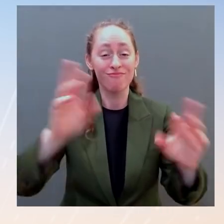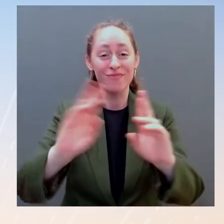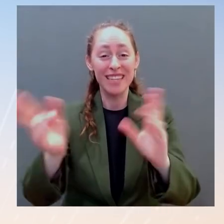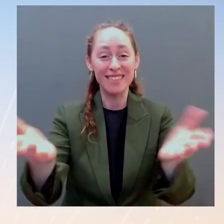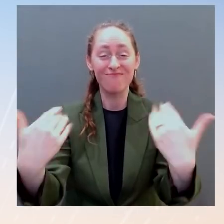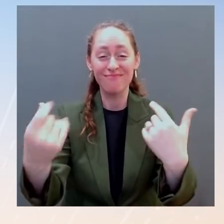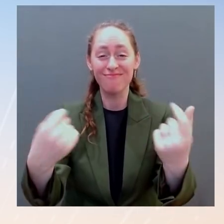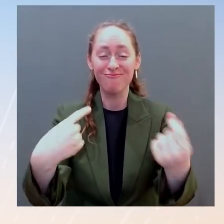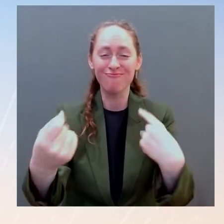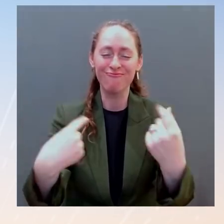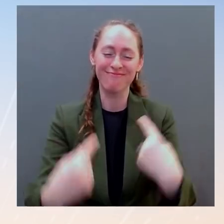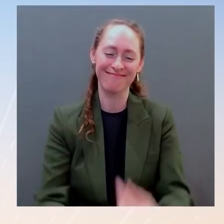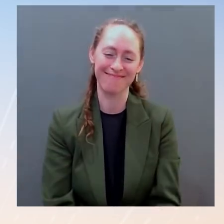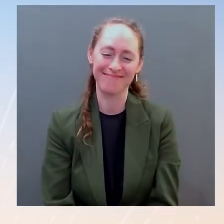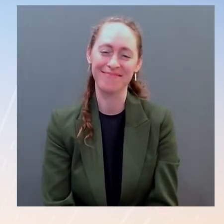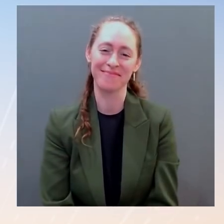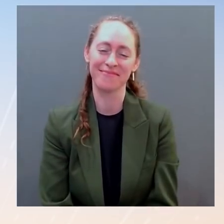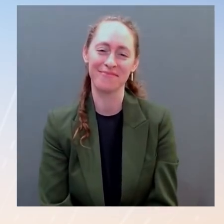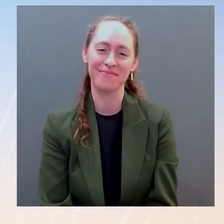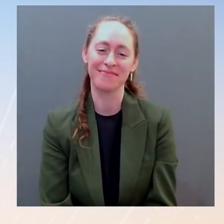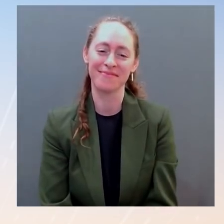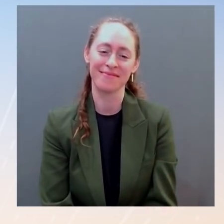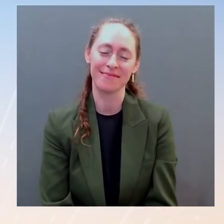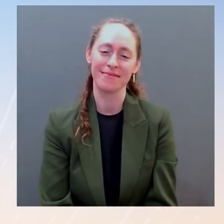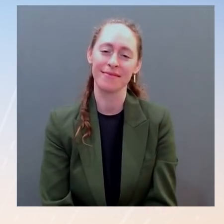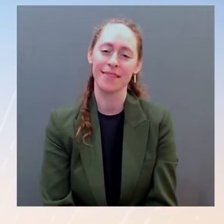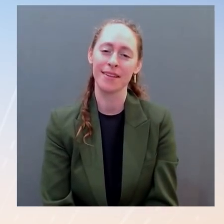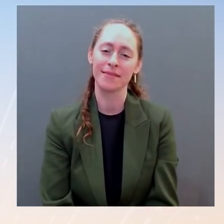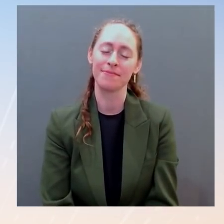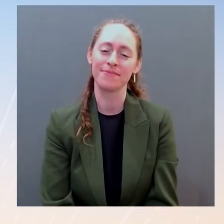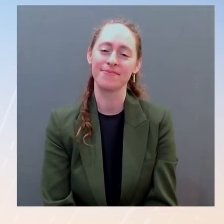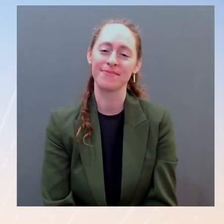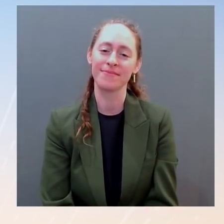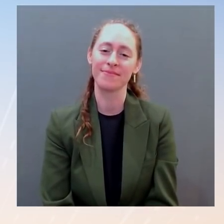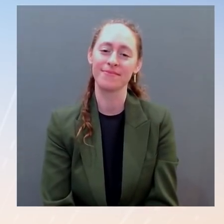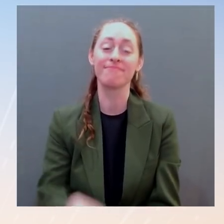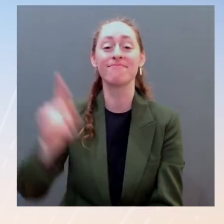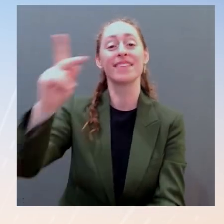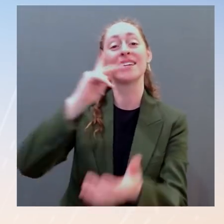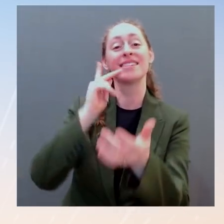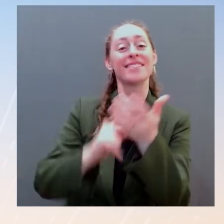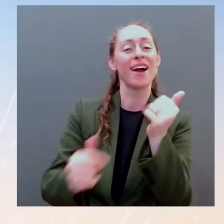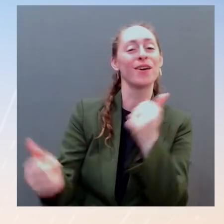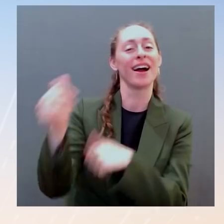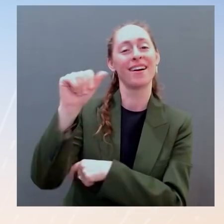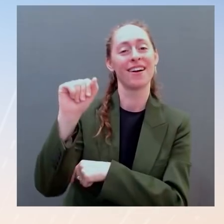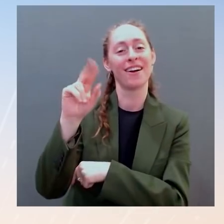said earlier this morning that the U.S. wants to, quote, "see Russia weakened to the degree that it can't do the kinds things